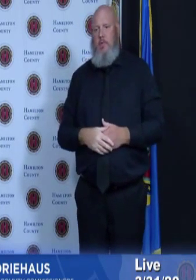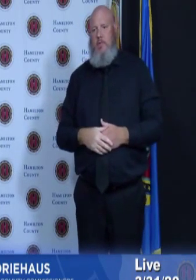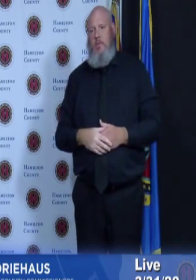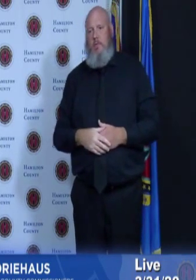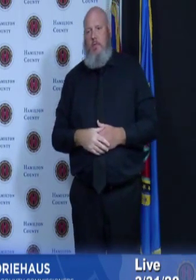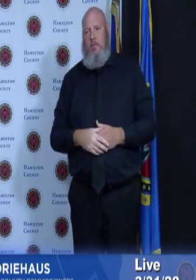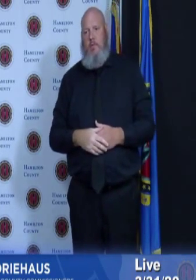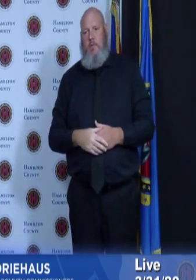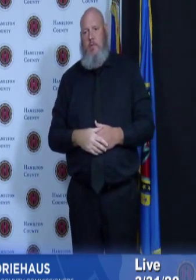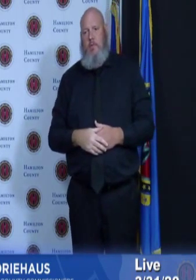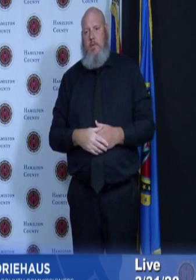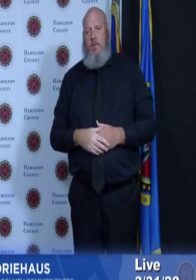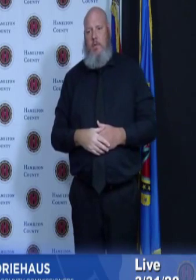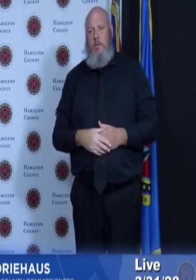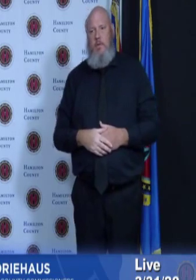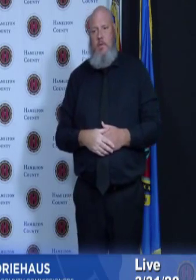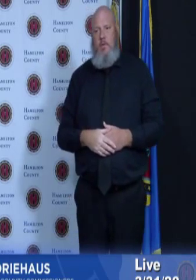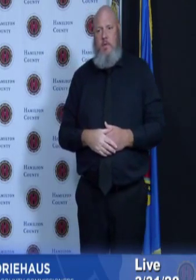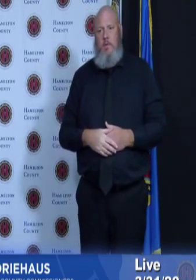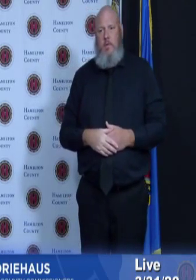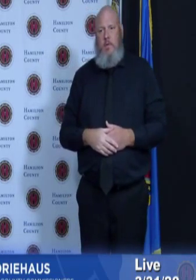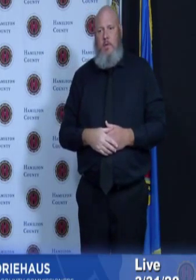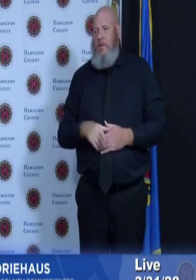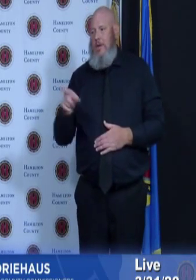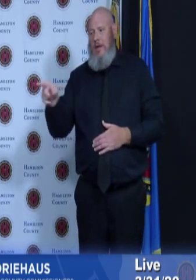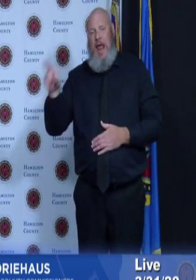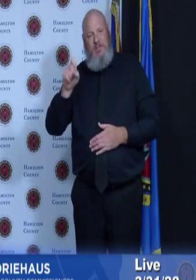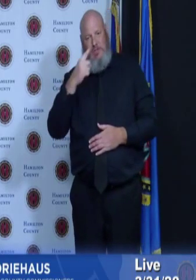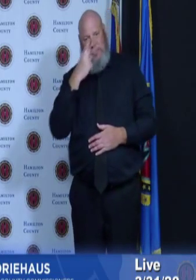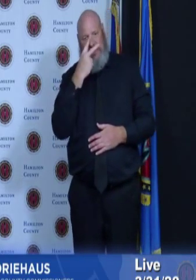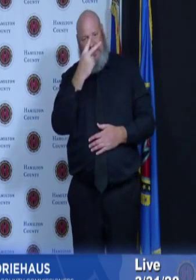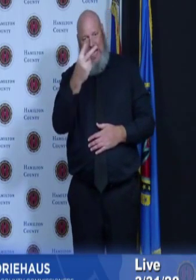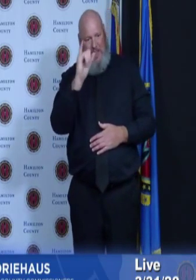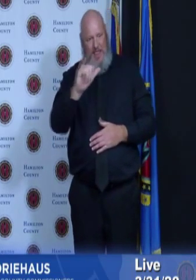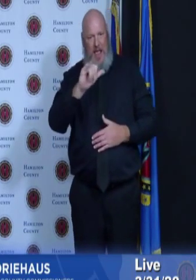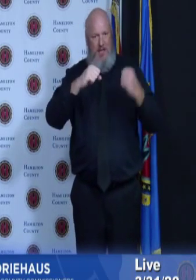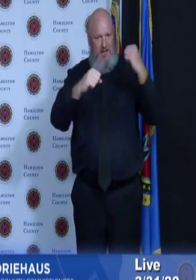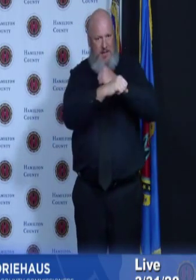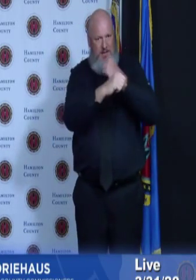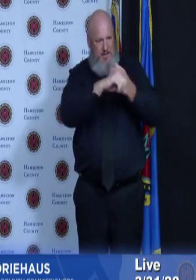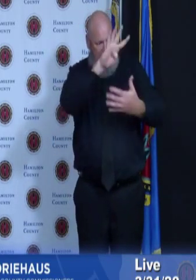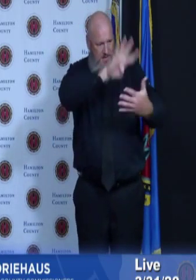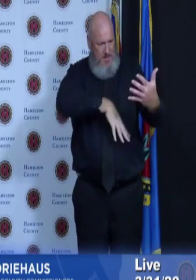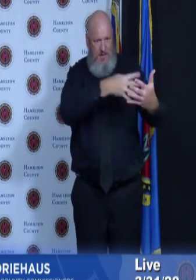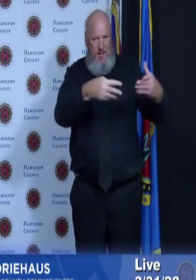departments so so that is what it is and so we know we don't have much time